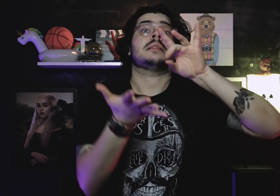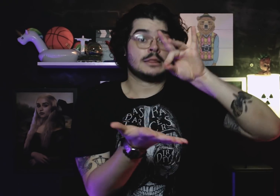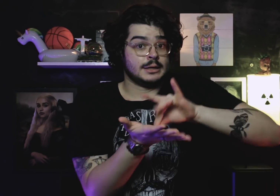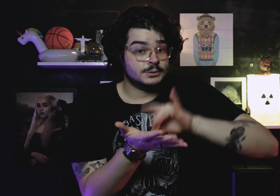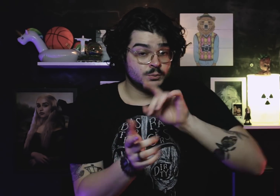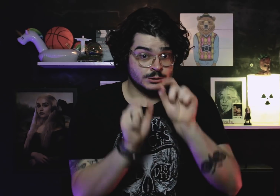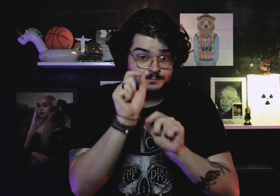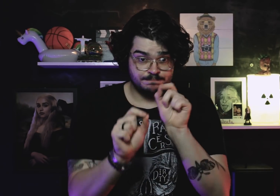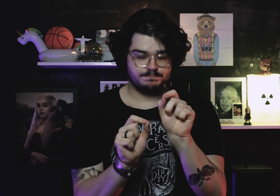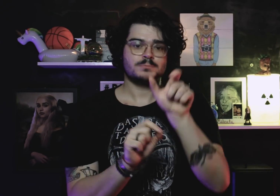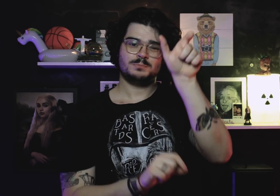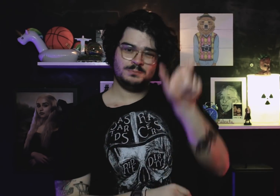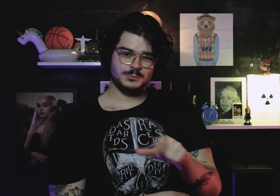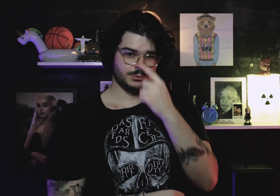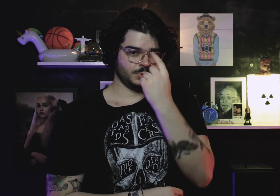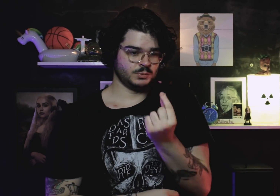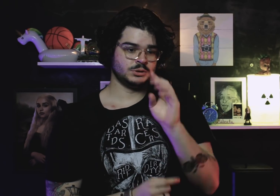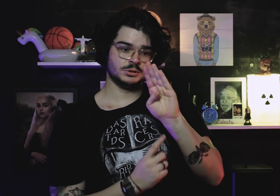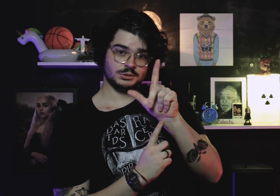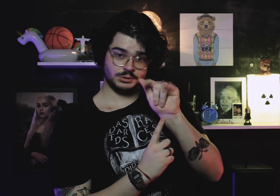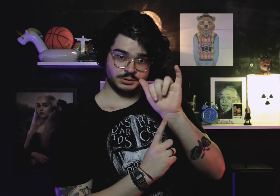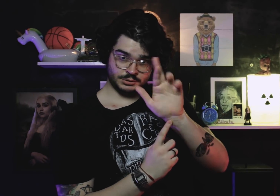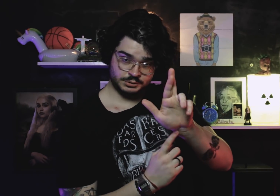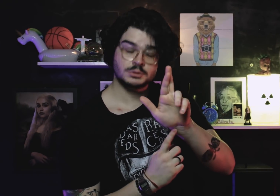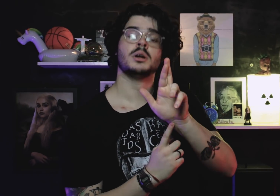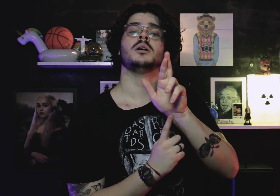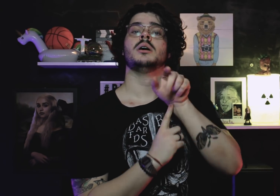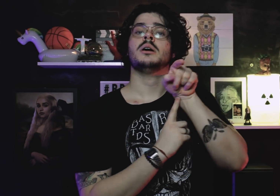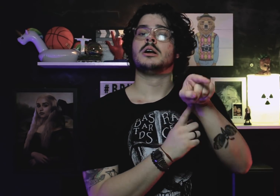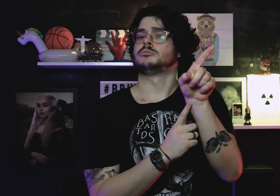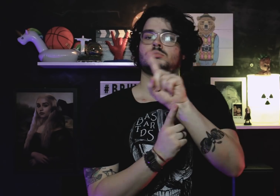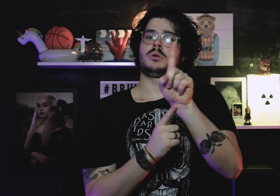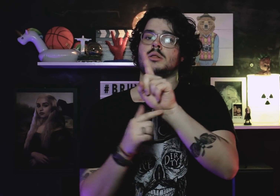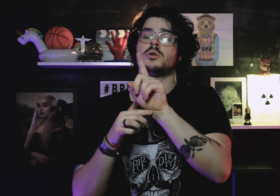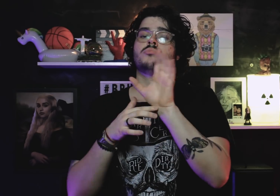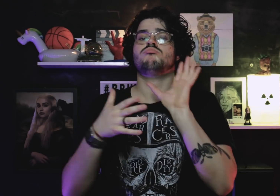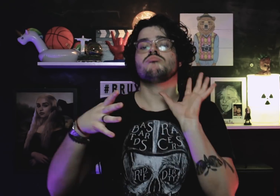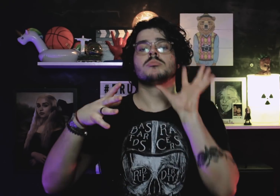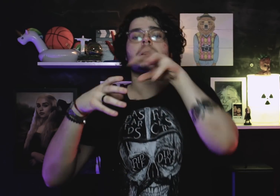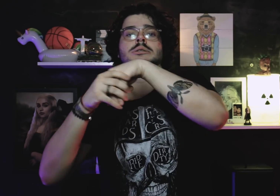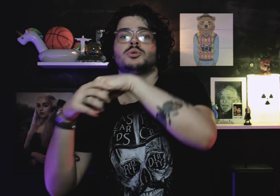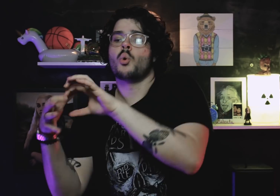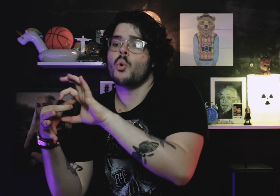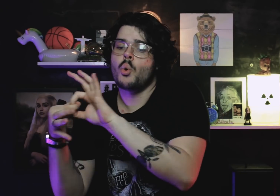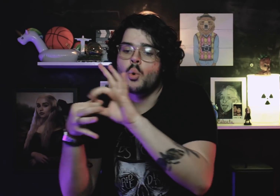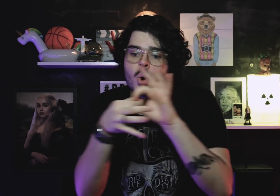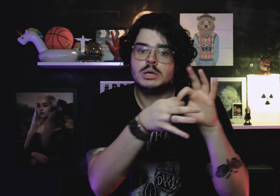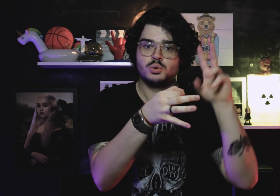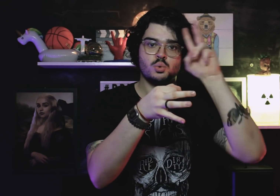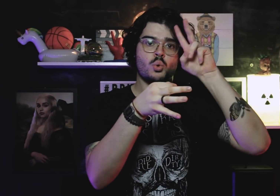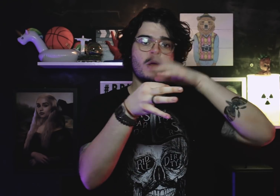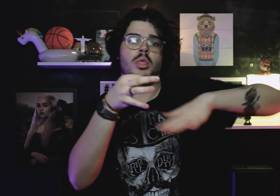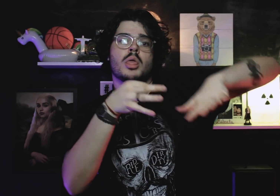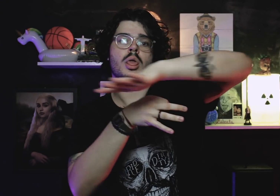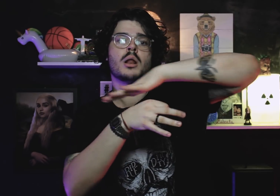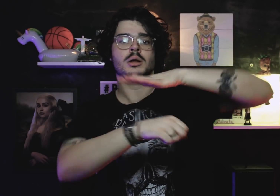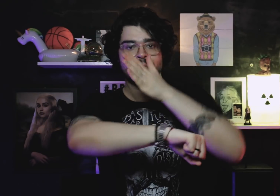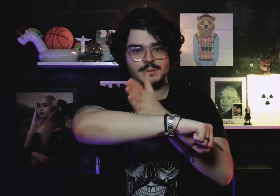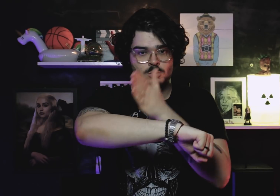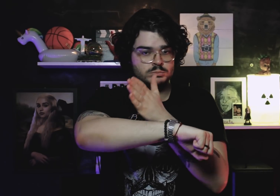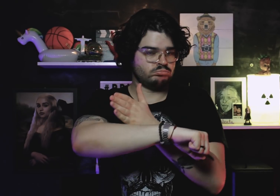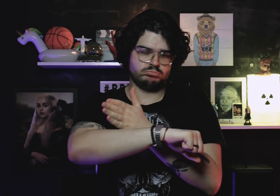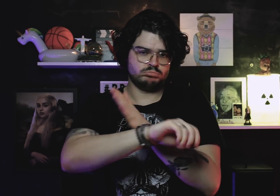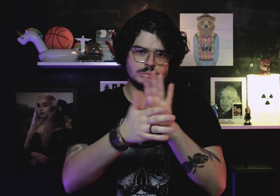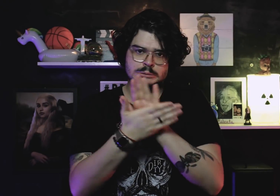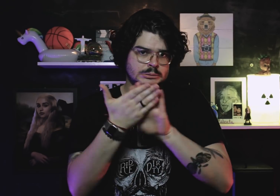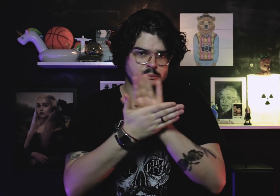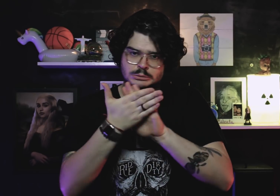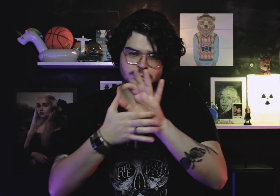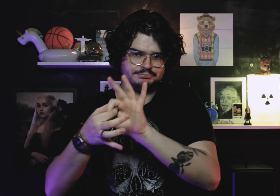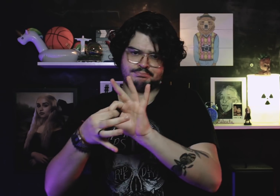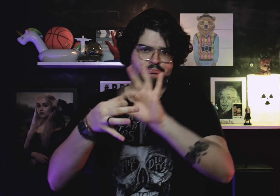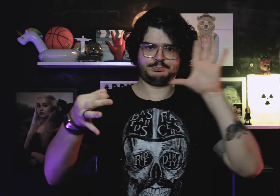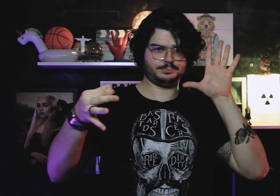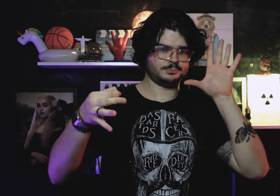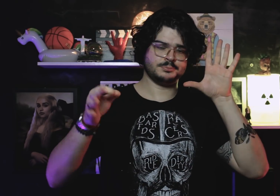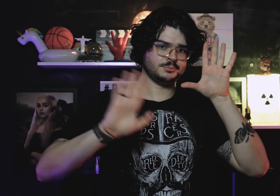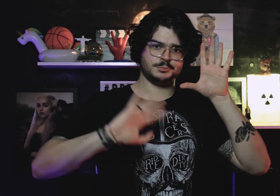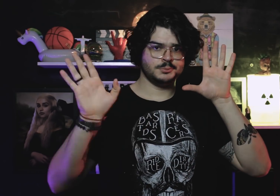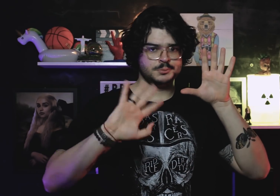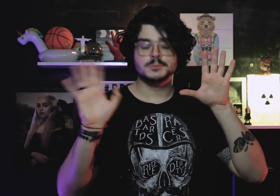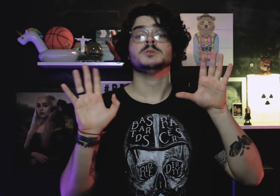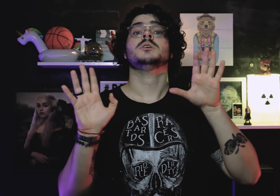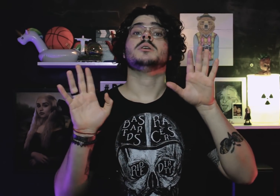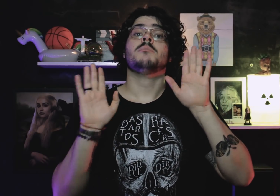In fact, the Blair Witch is not related to the context of the Middle Ages.